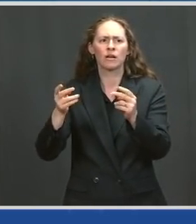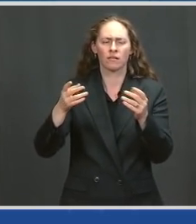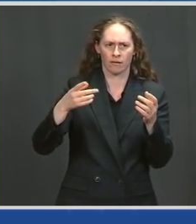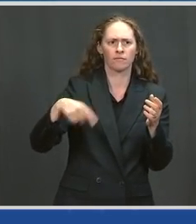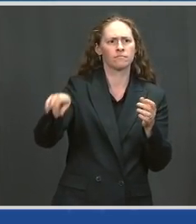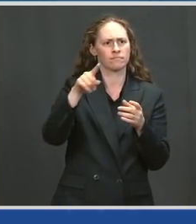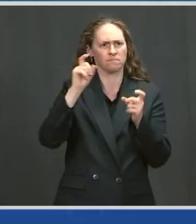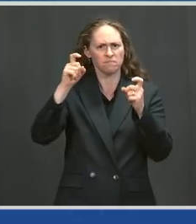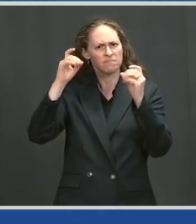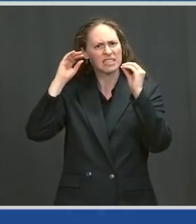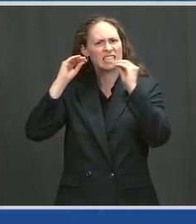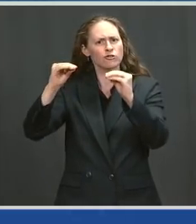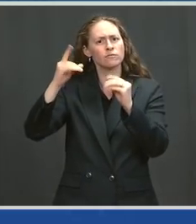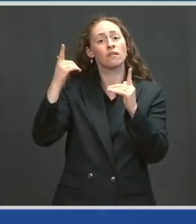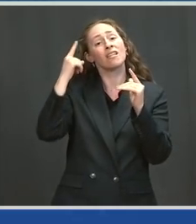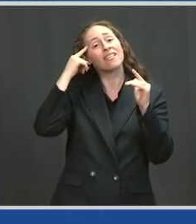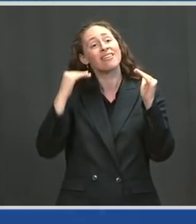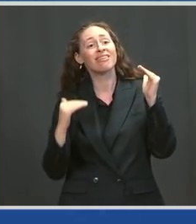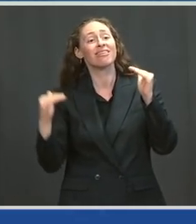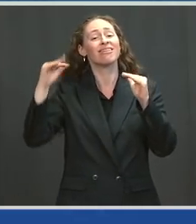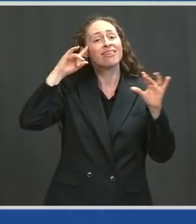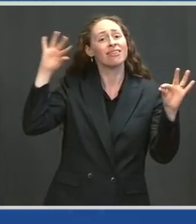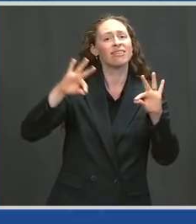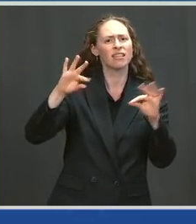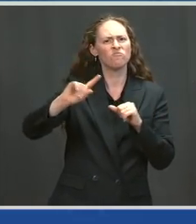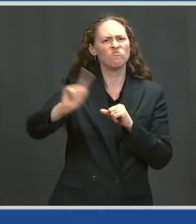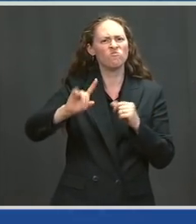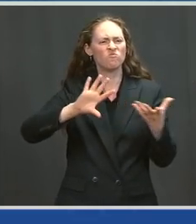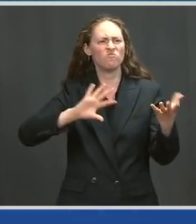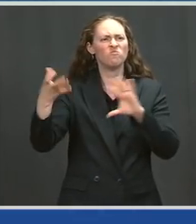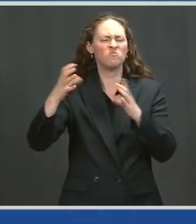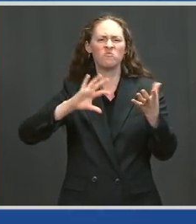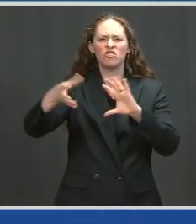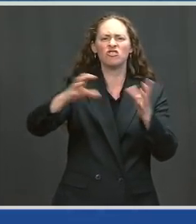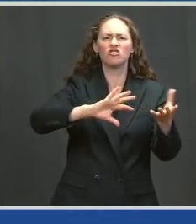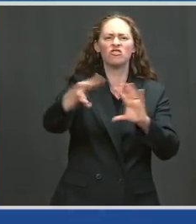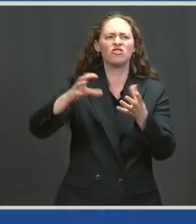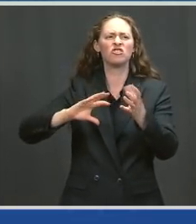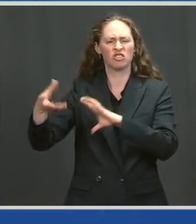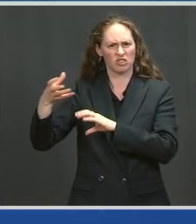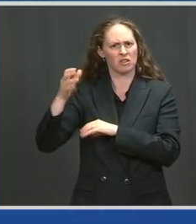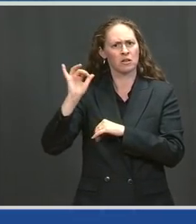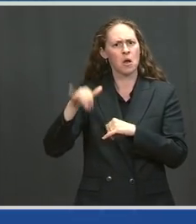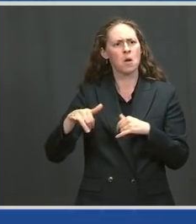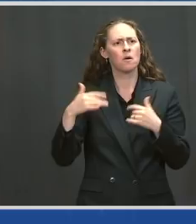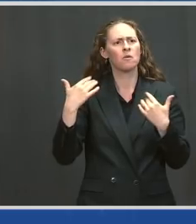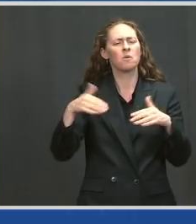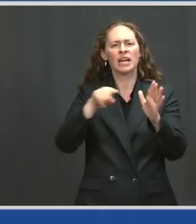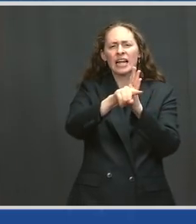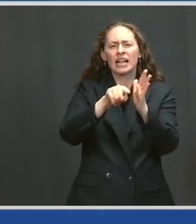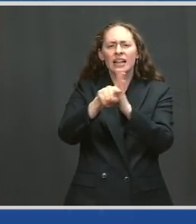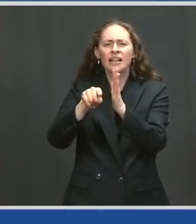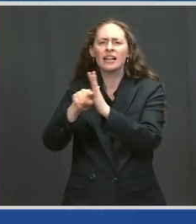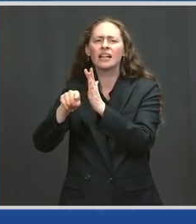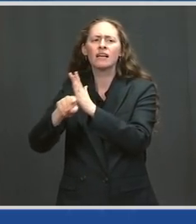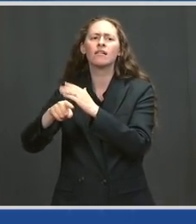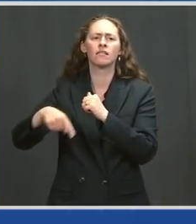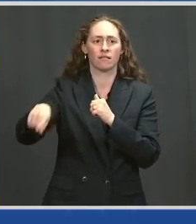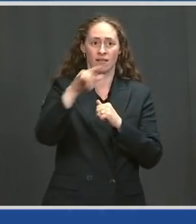Rain of murder, theft, and plunder was the order of the night " That's what he remembers in the poem that he wrote.